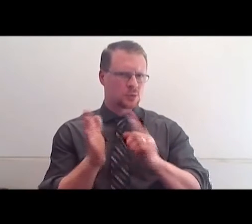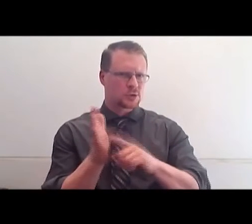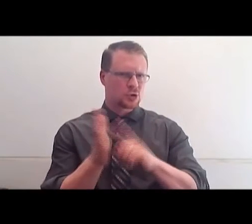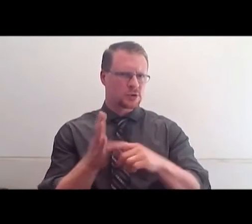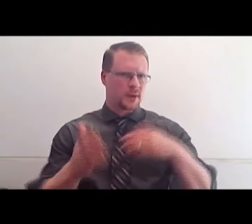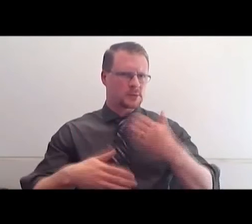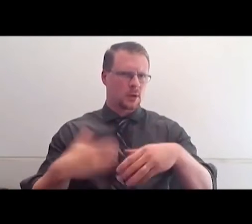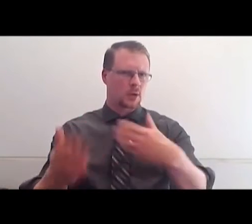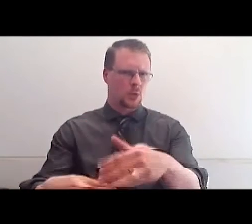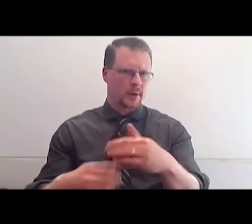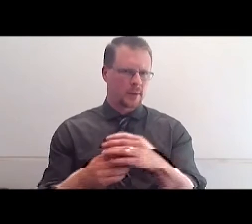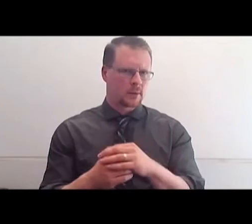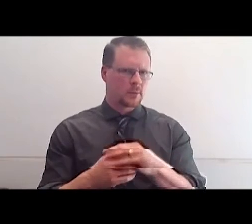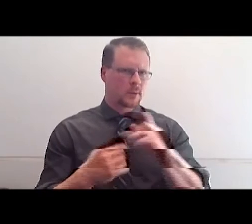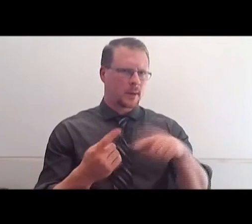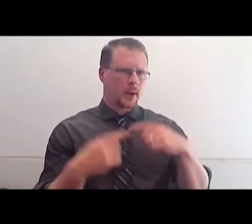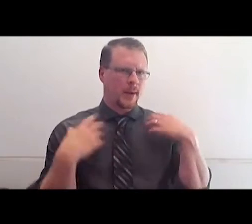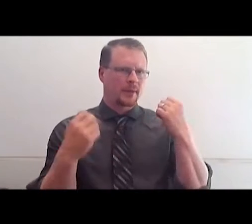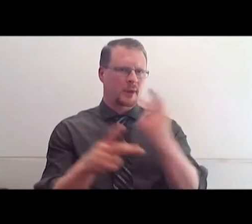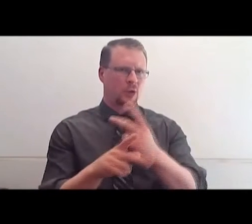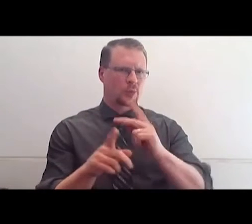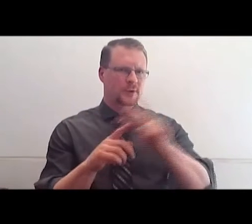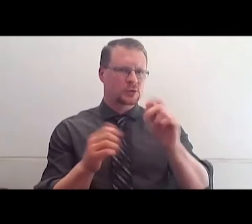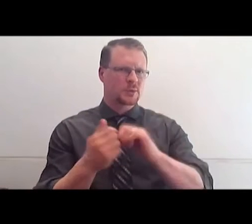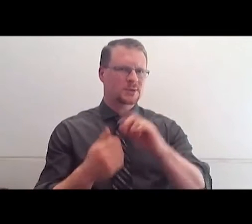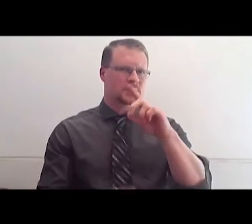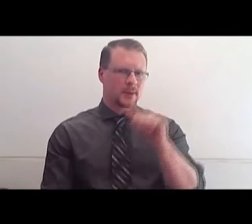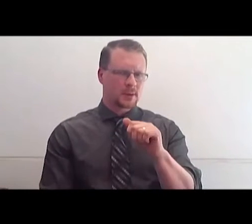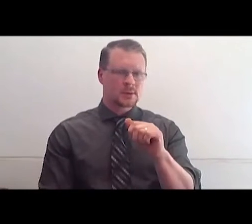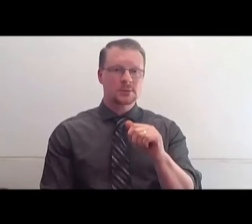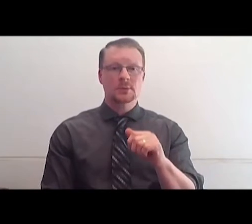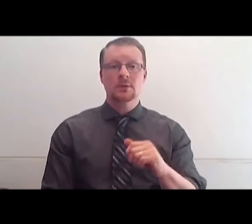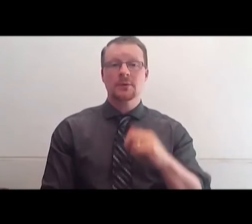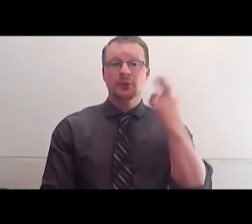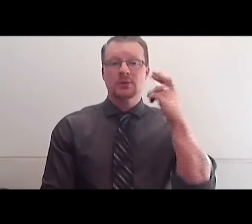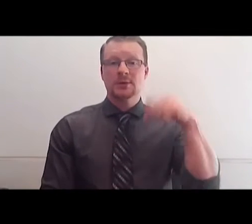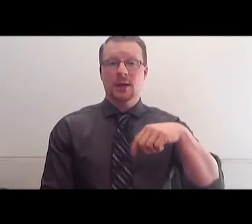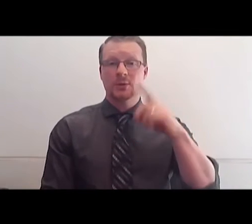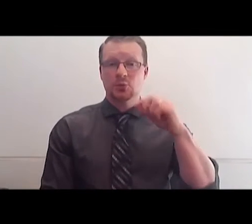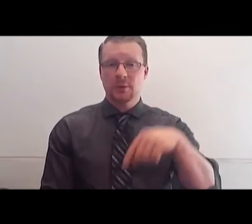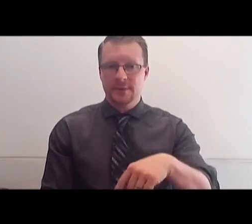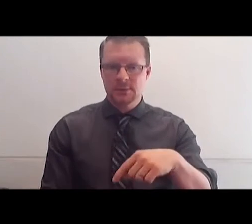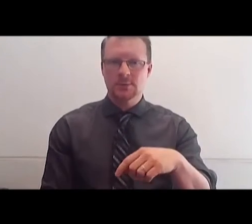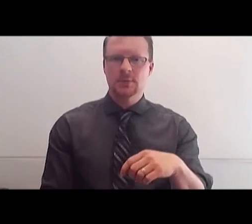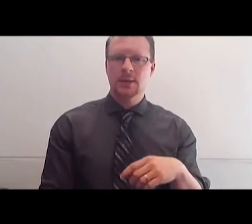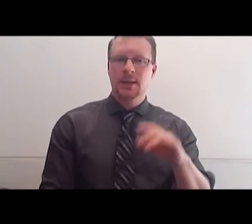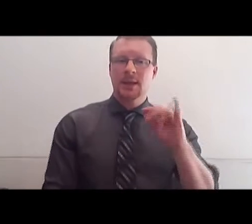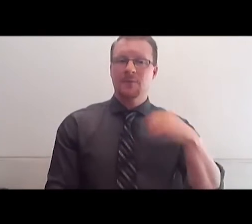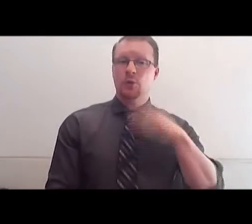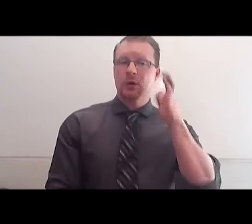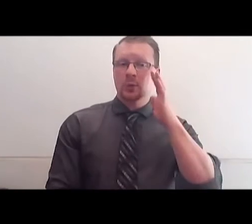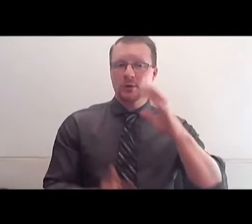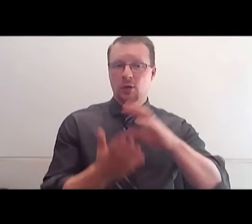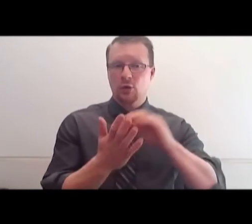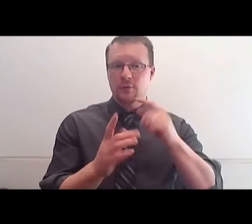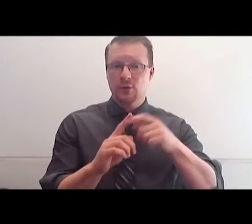And I'd like to emphasize some research that's ongoing in terms of health care professionals with disabilities.